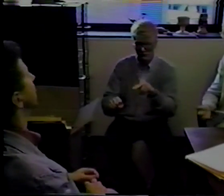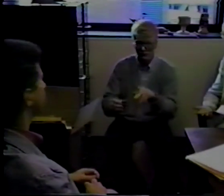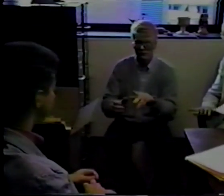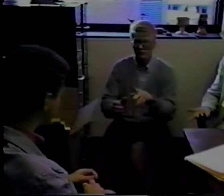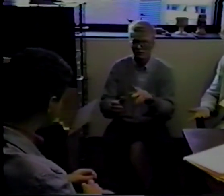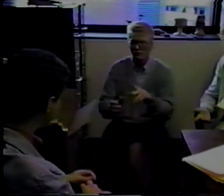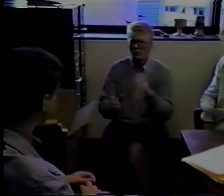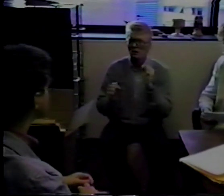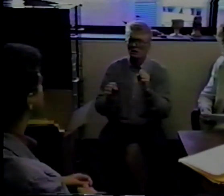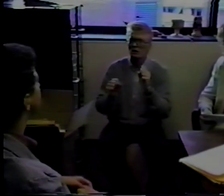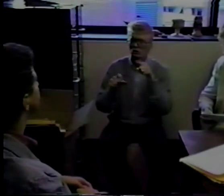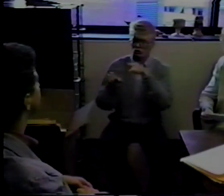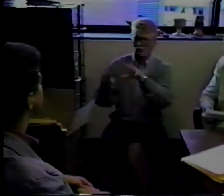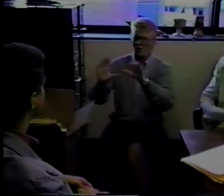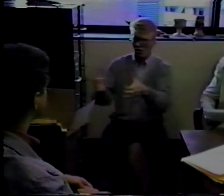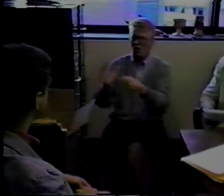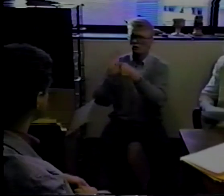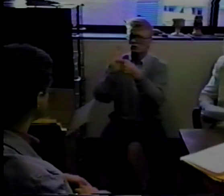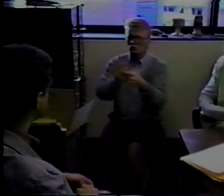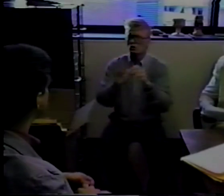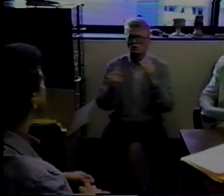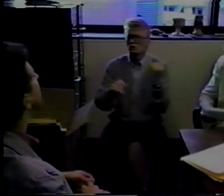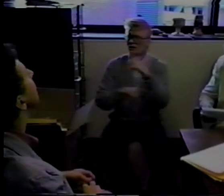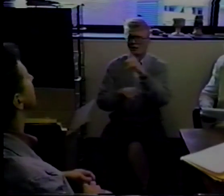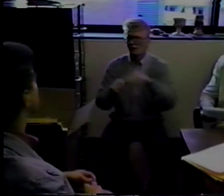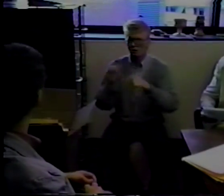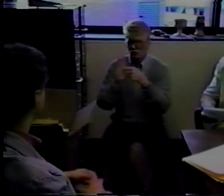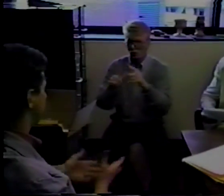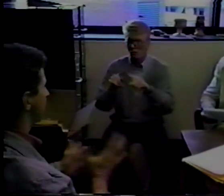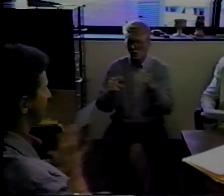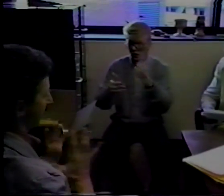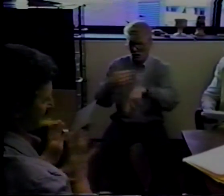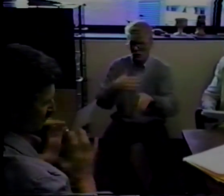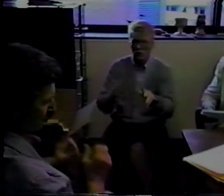For showing it in class.